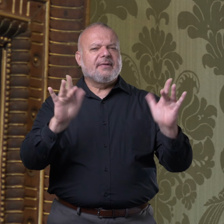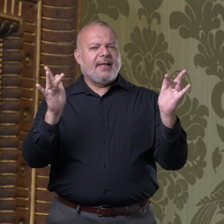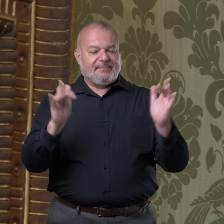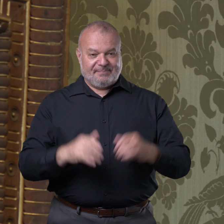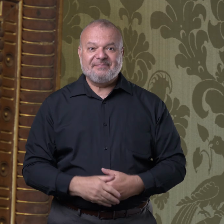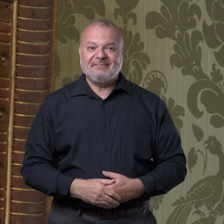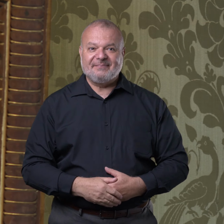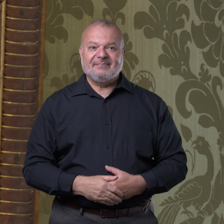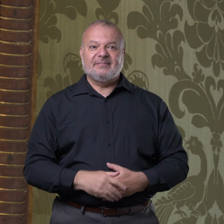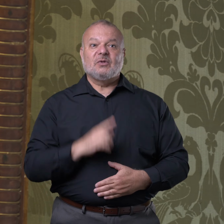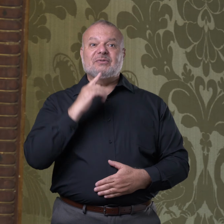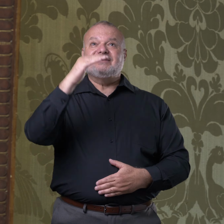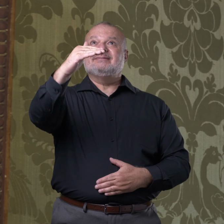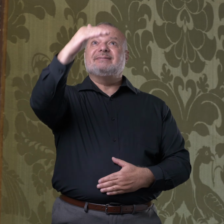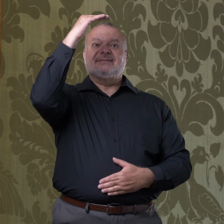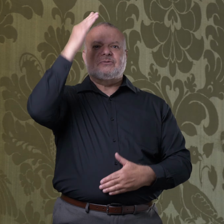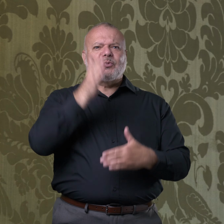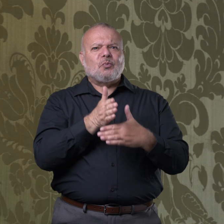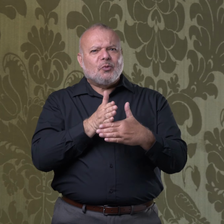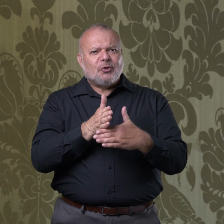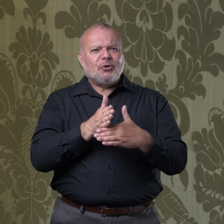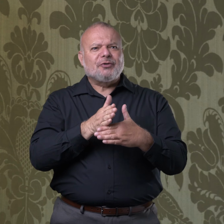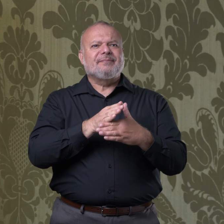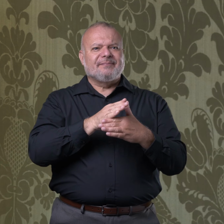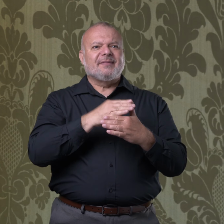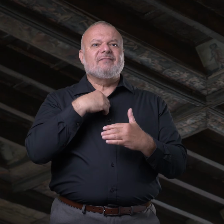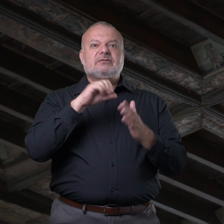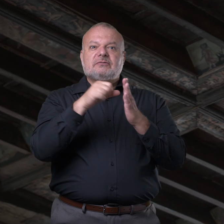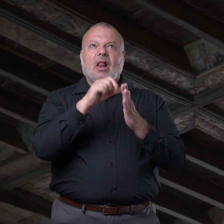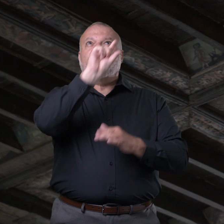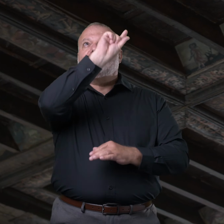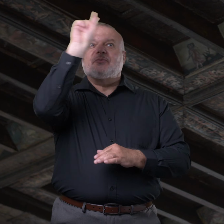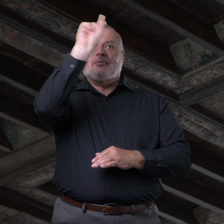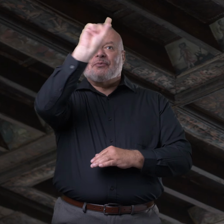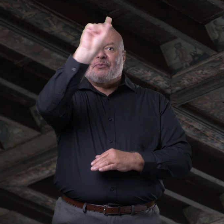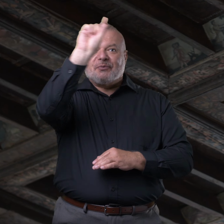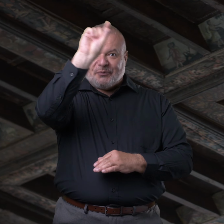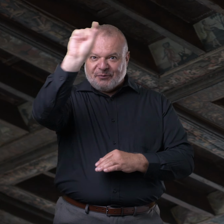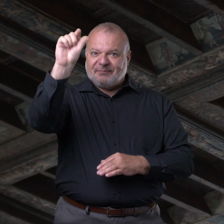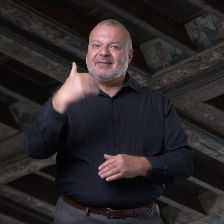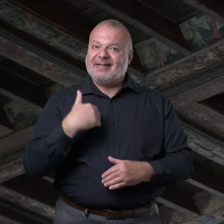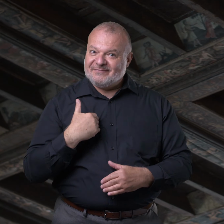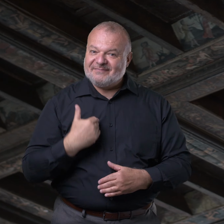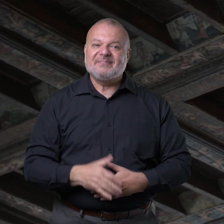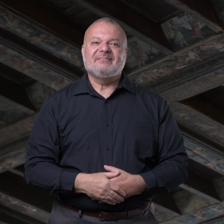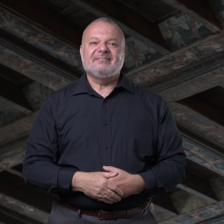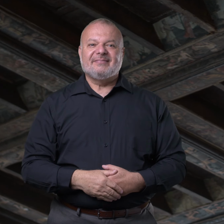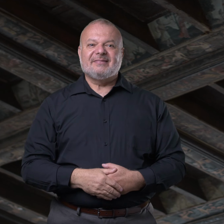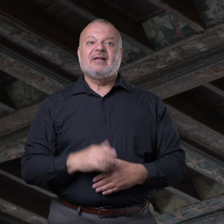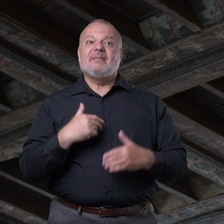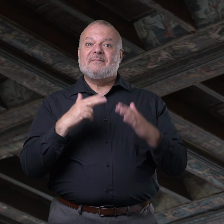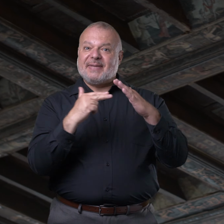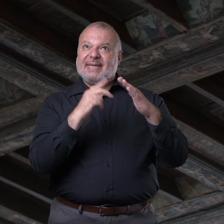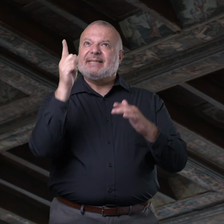The ceiling is wood heavily carved and painted.